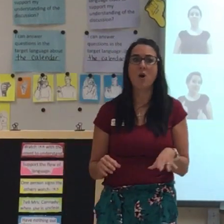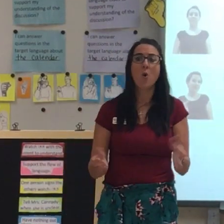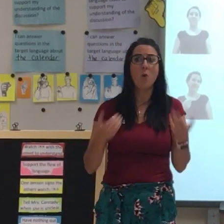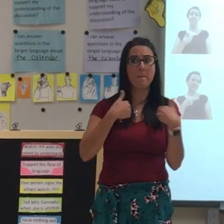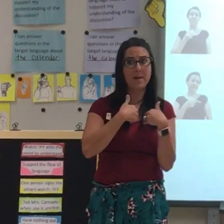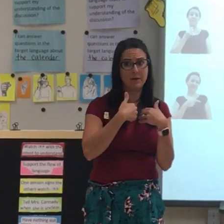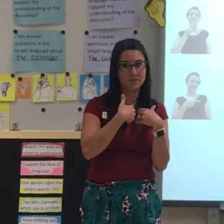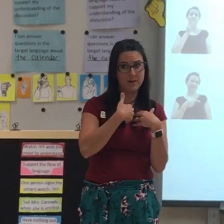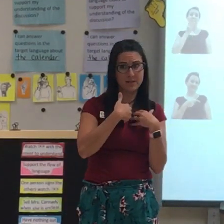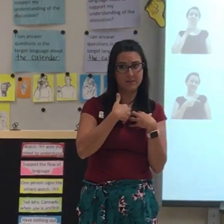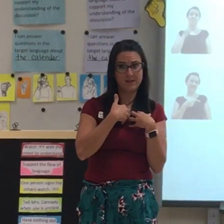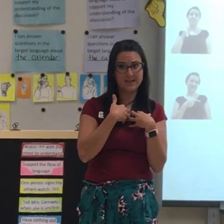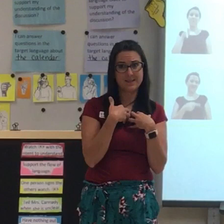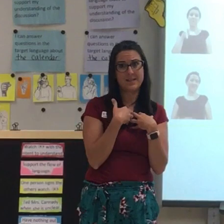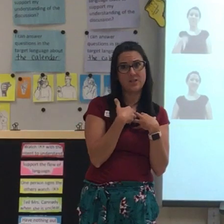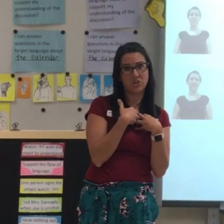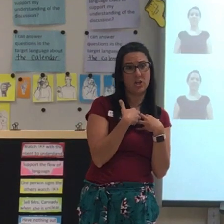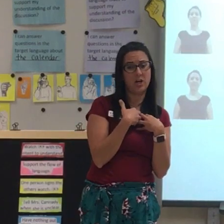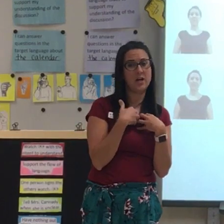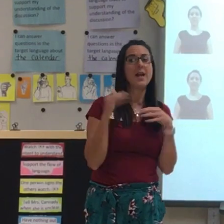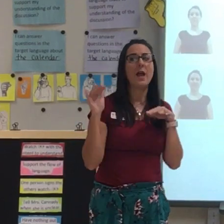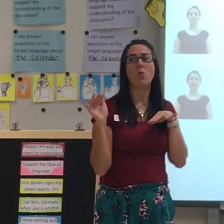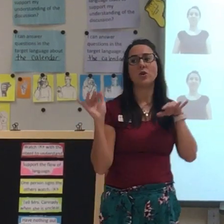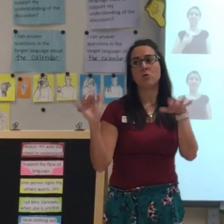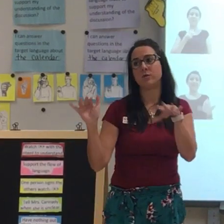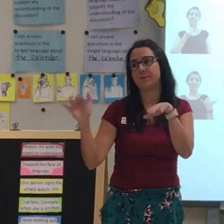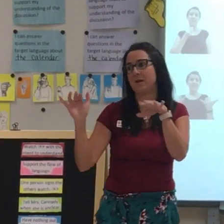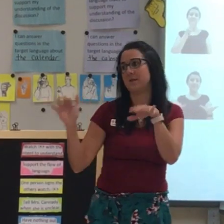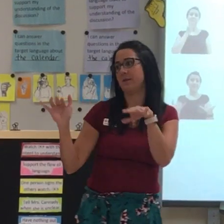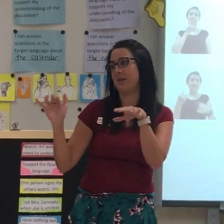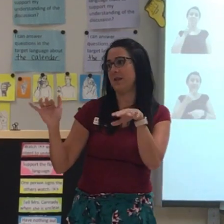what my responsibilities as the teacher are and what your responsibilities are